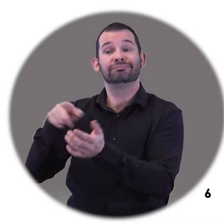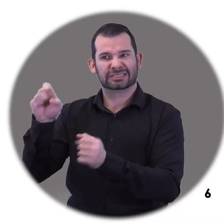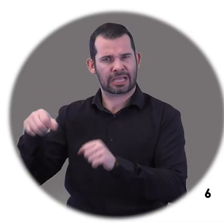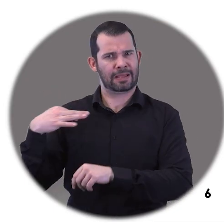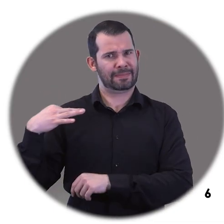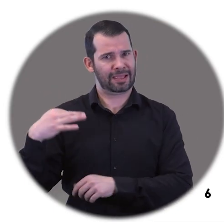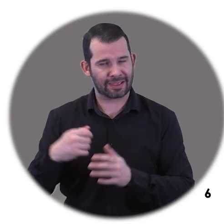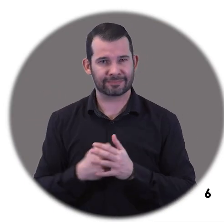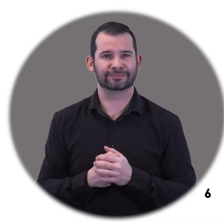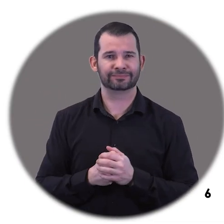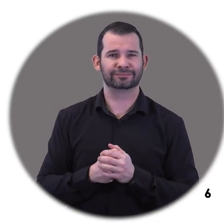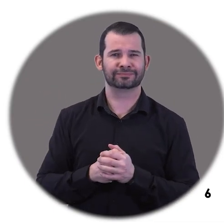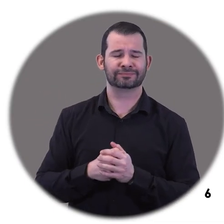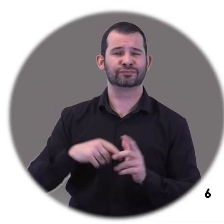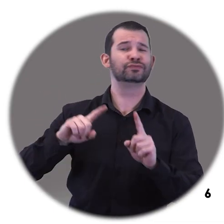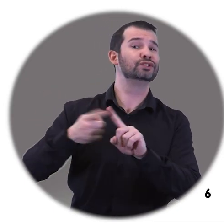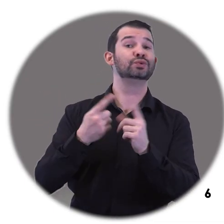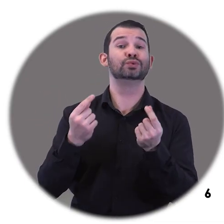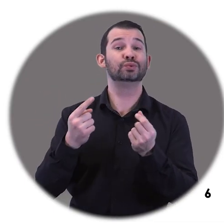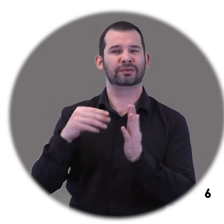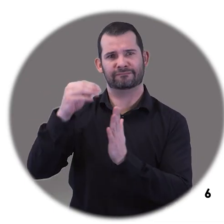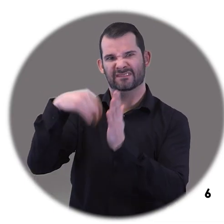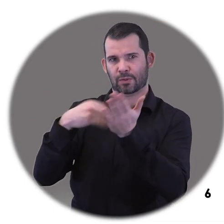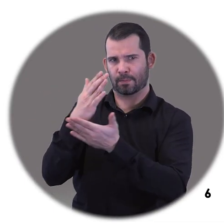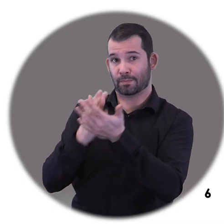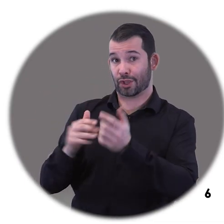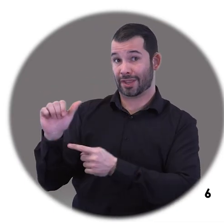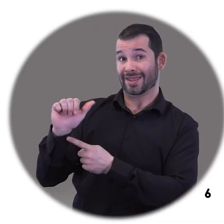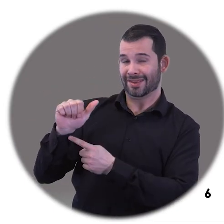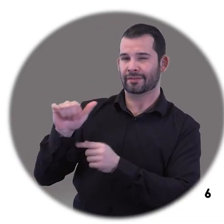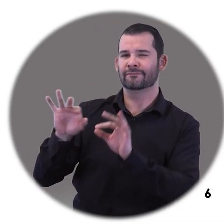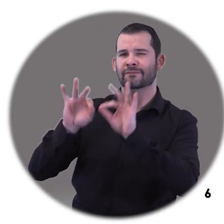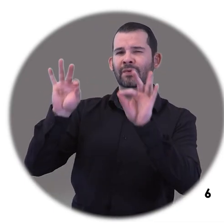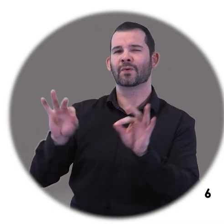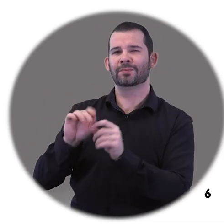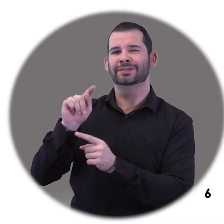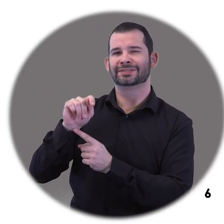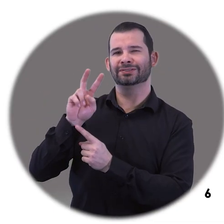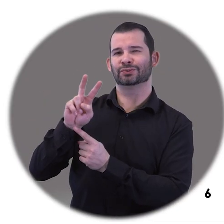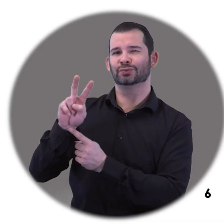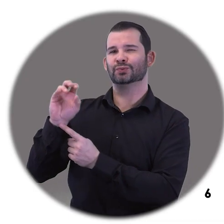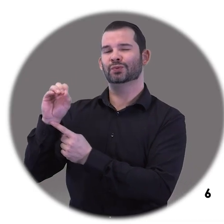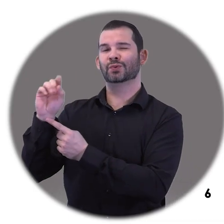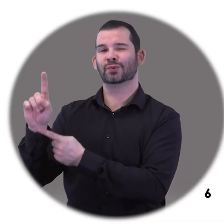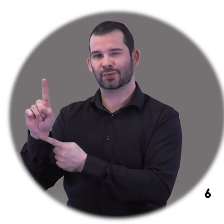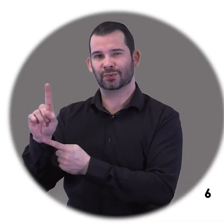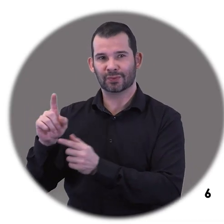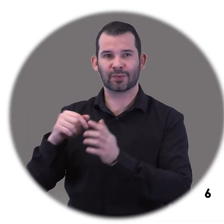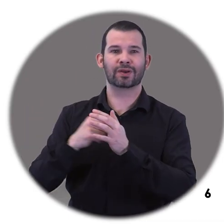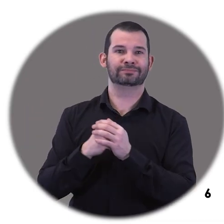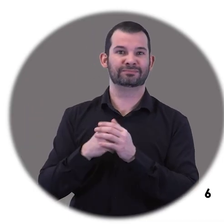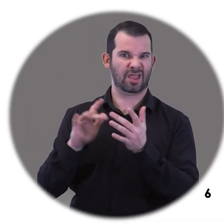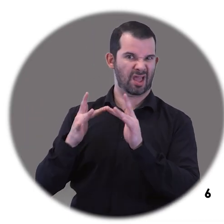First, fill out Part A of Form T2201 online.